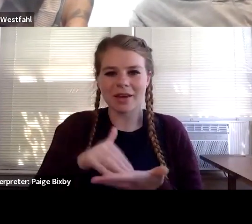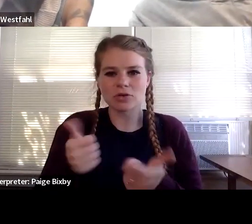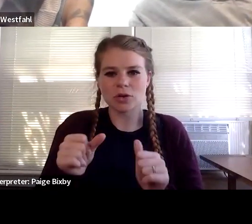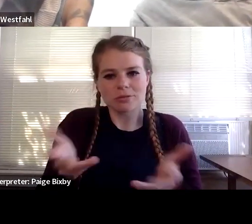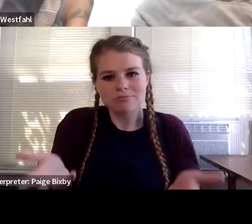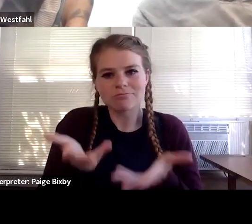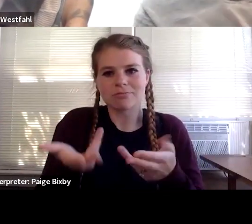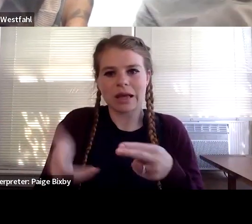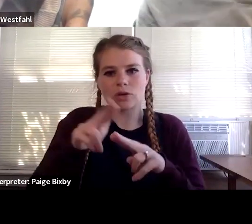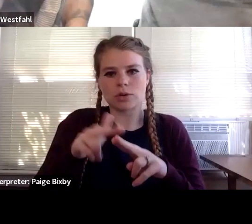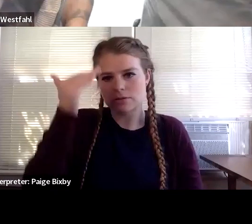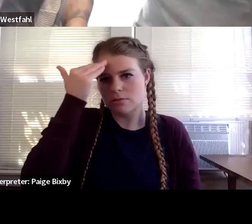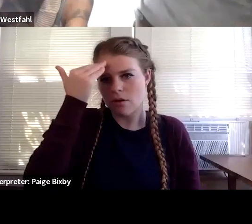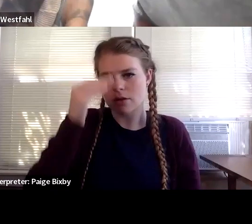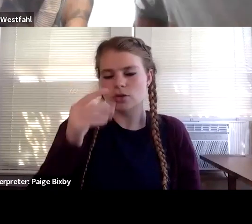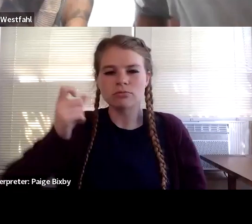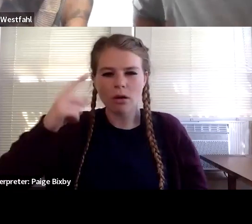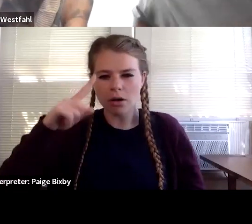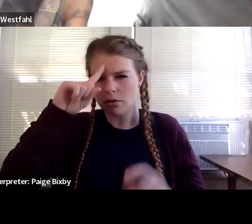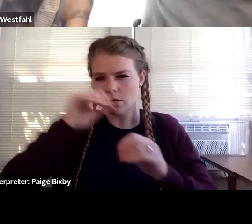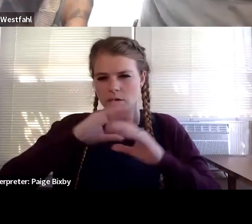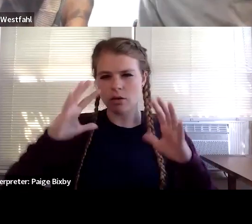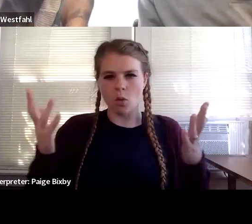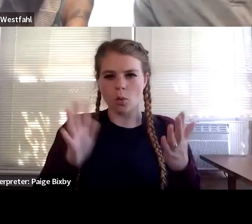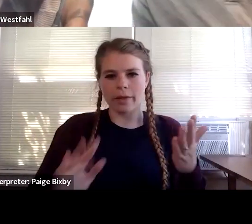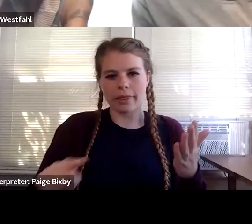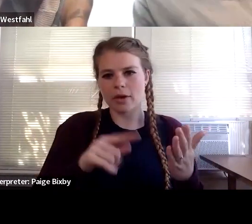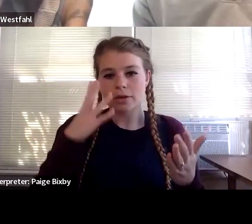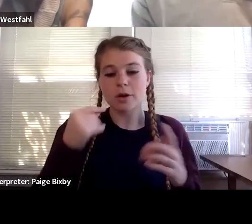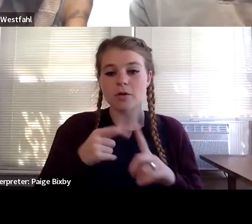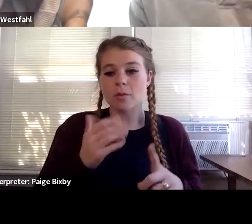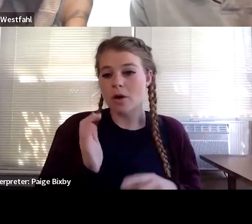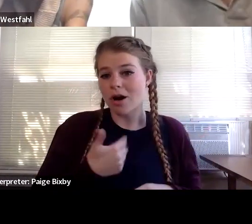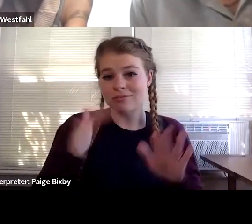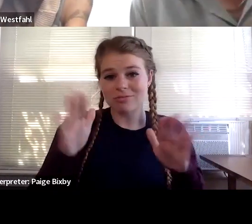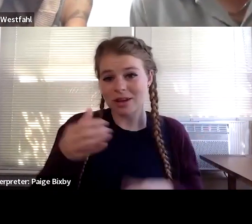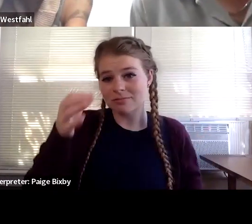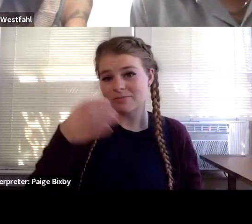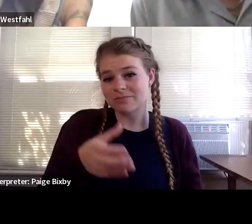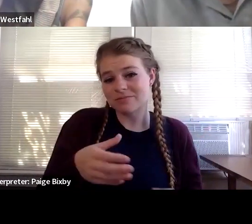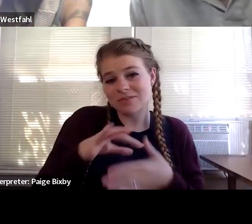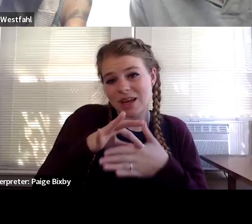about what our patients are experiencing from our wonderful content experts themselves, I think that in where they actually are living,